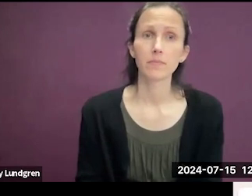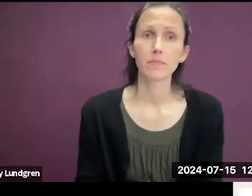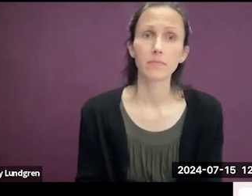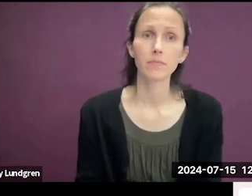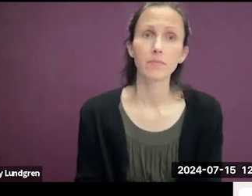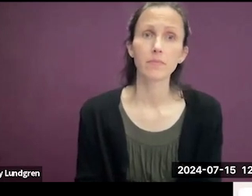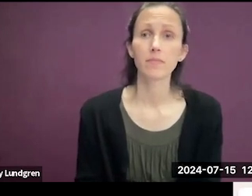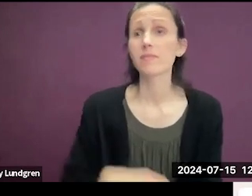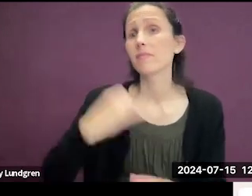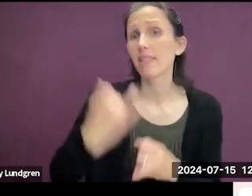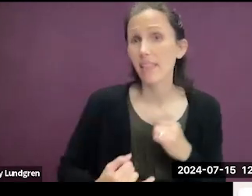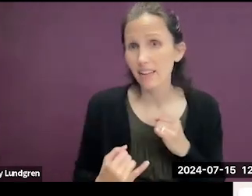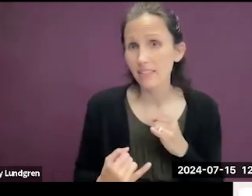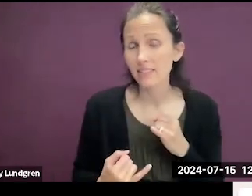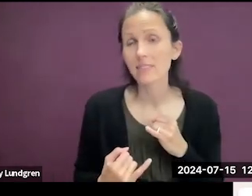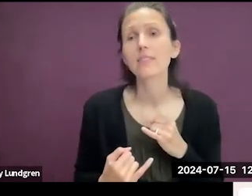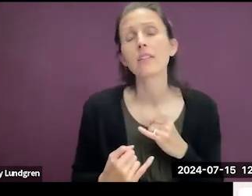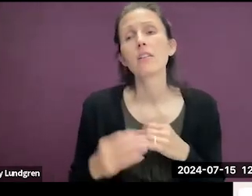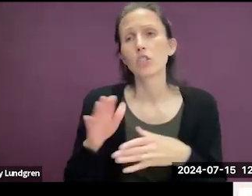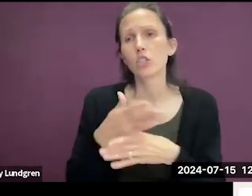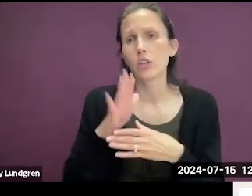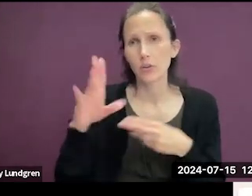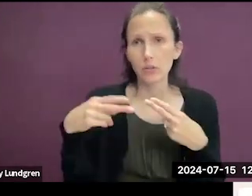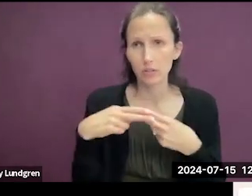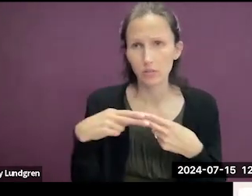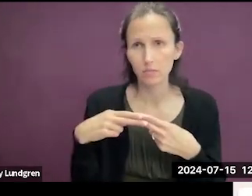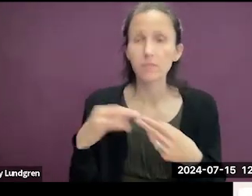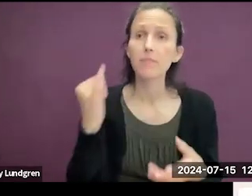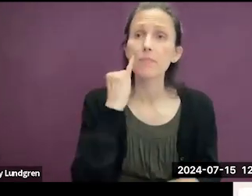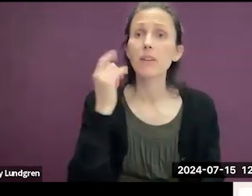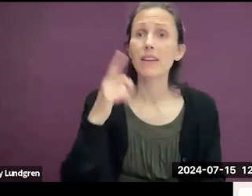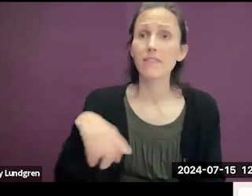And then, lastly, about sharing your slides. So if you're taking all of the time